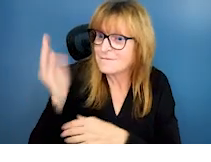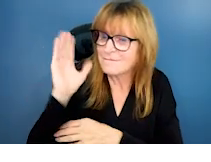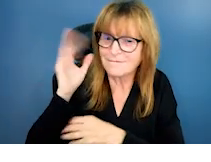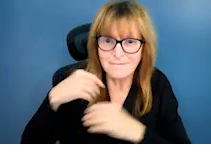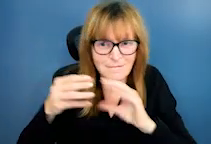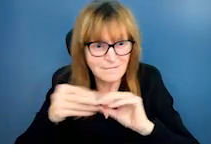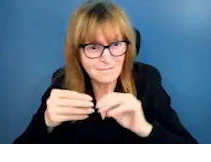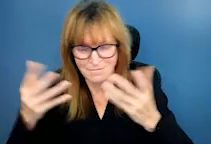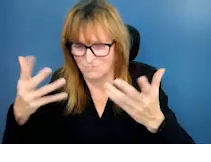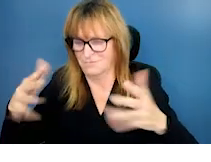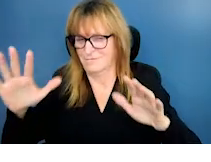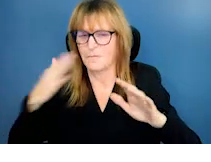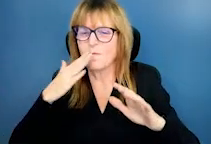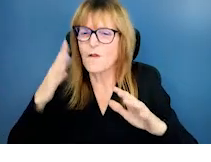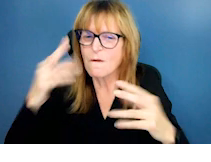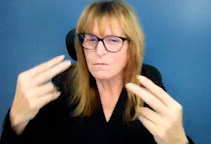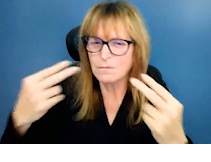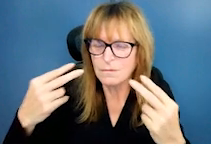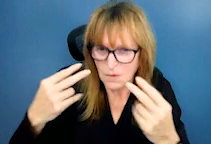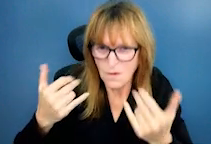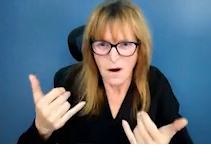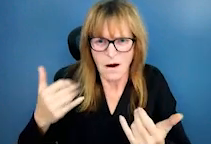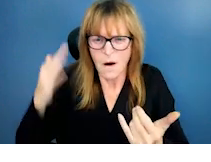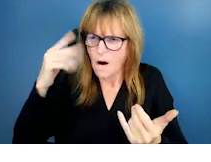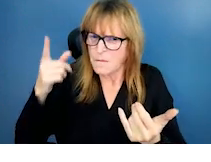We hope we helped you gain a better understanding of the CVITP Grant.